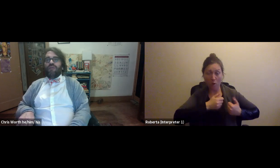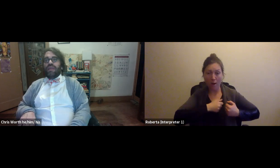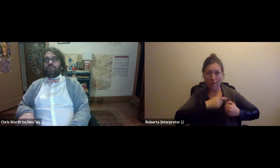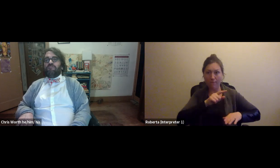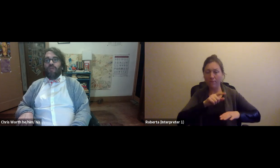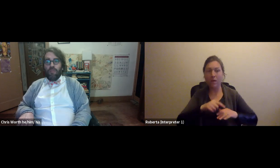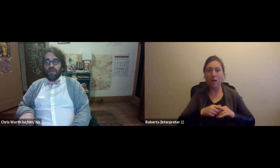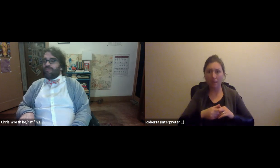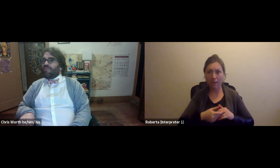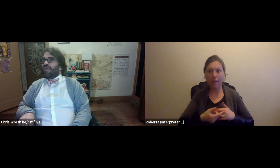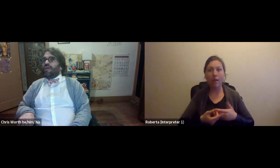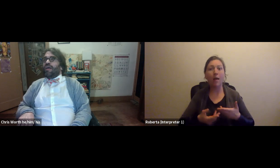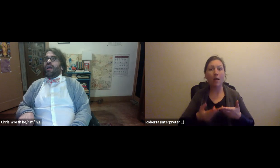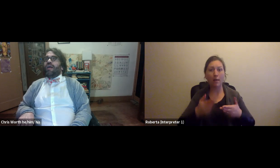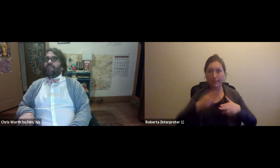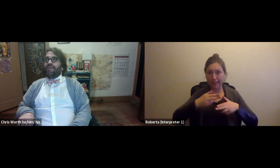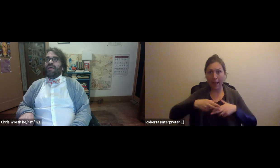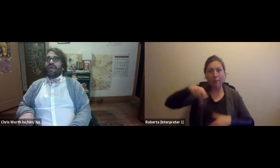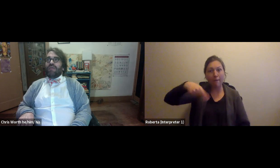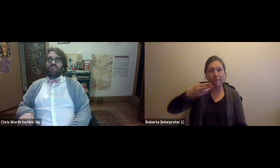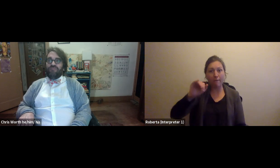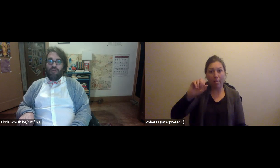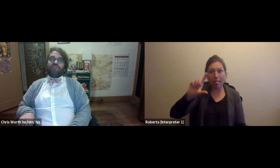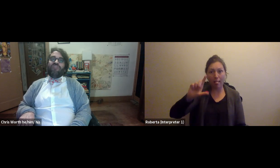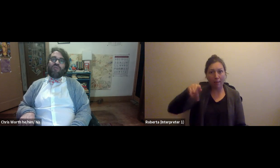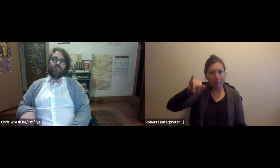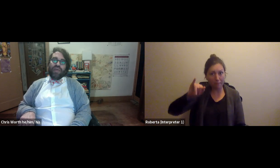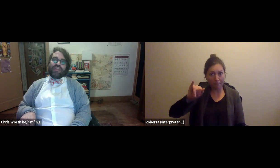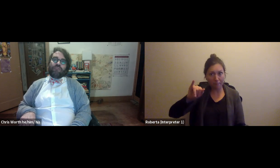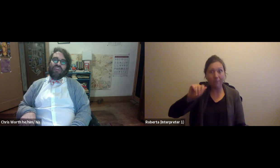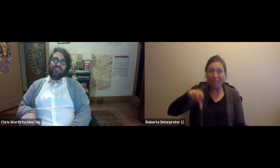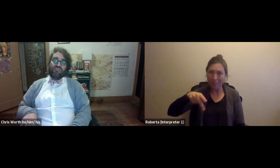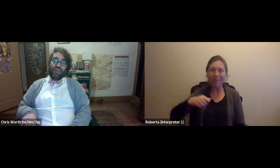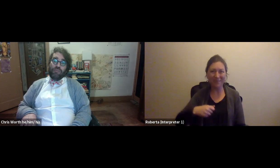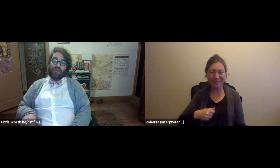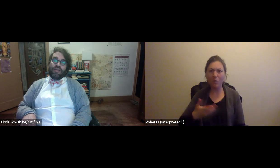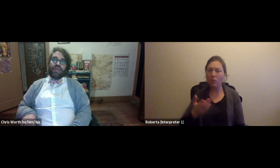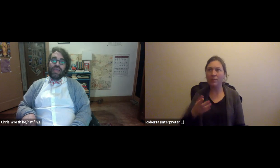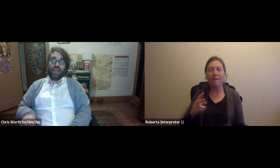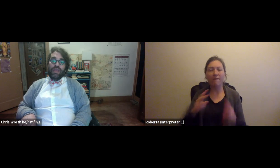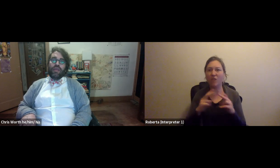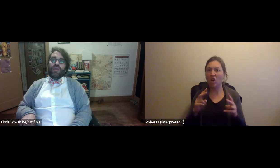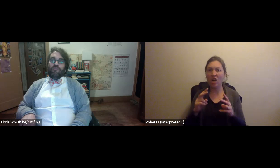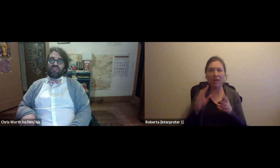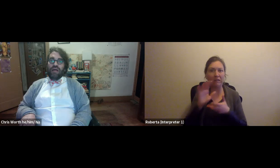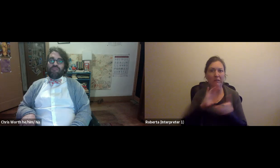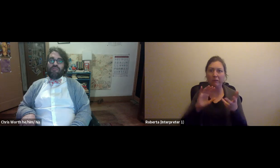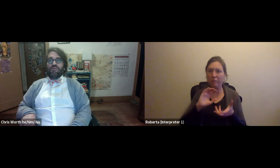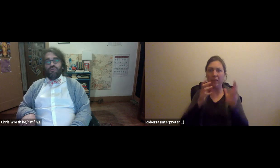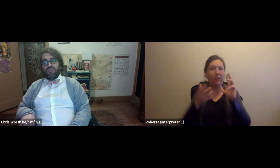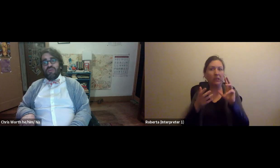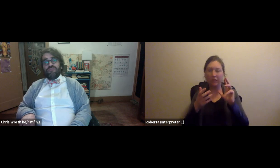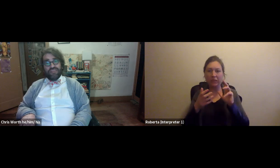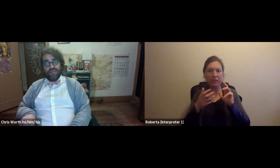named Phillip, a very messy relationship. He was not very good to me physically,